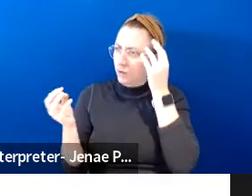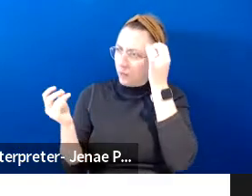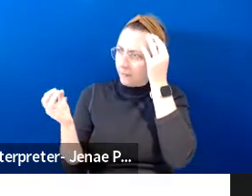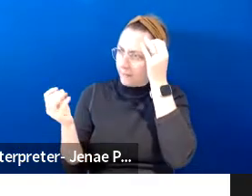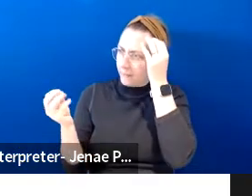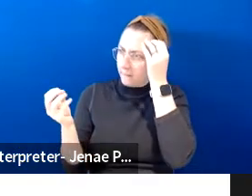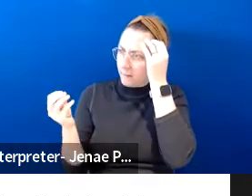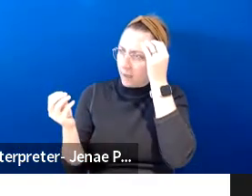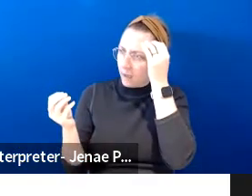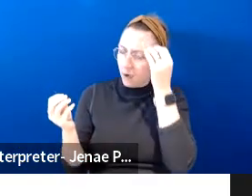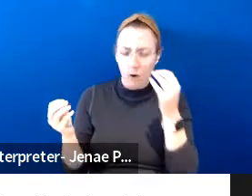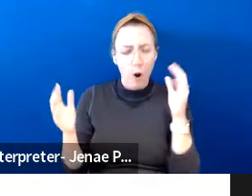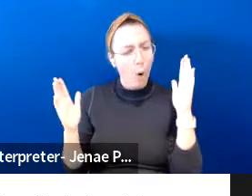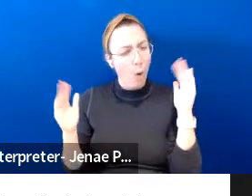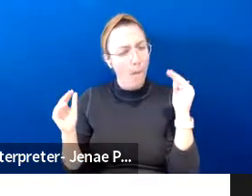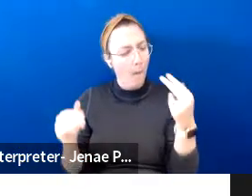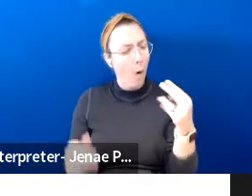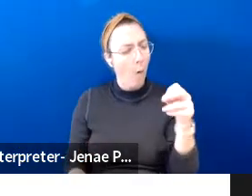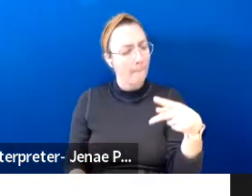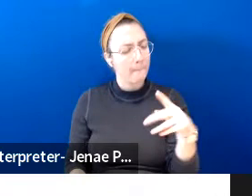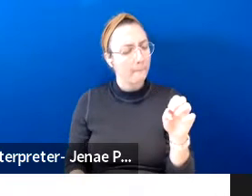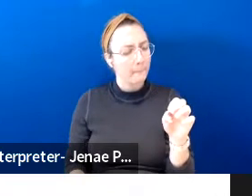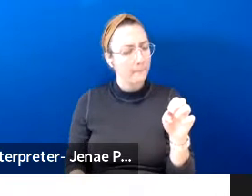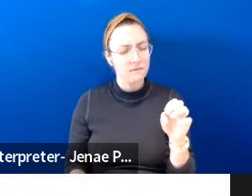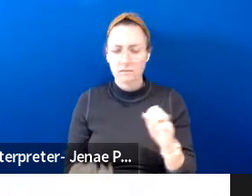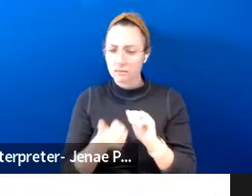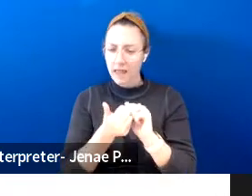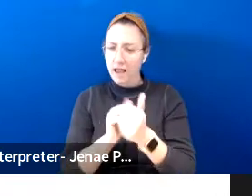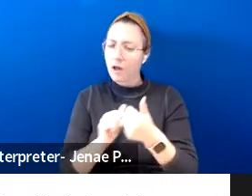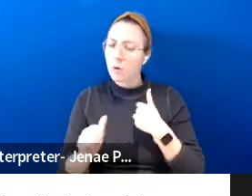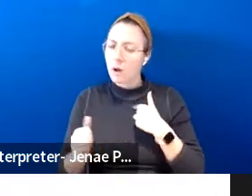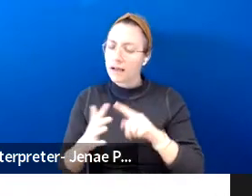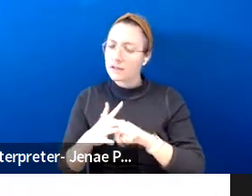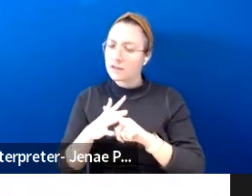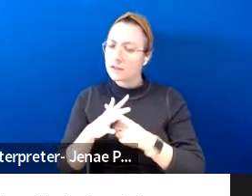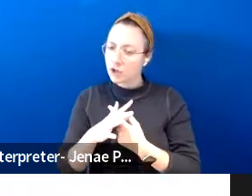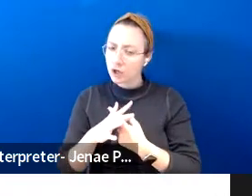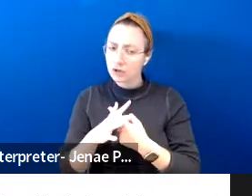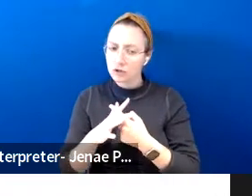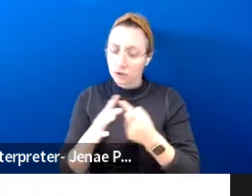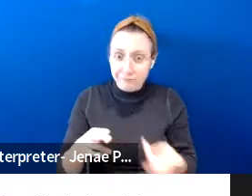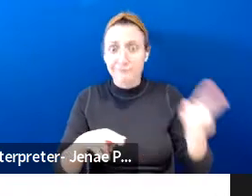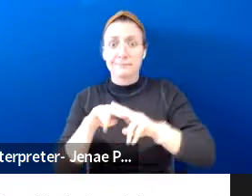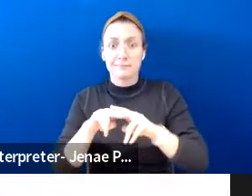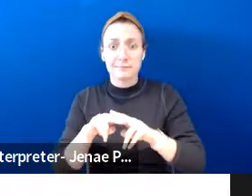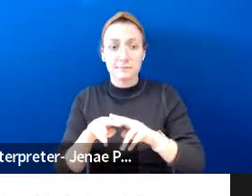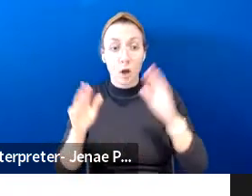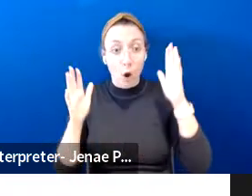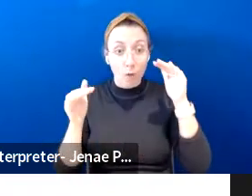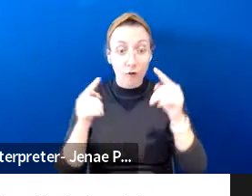Holck in that sense and how could I start to get more of it? How can I be hopeful about the coming semester when there